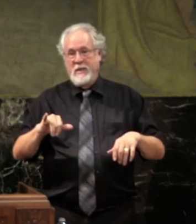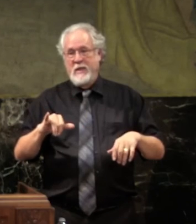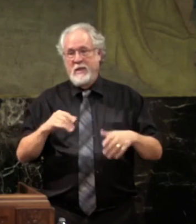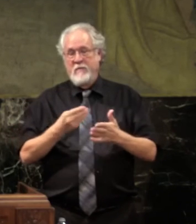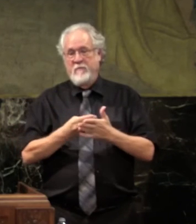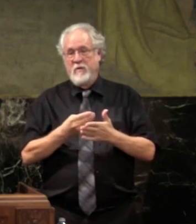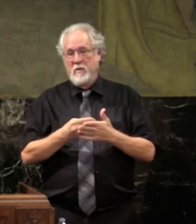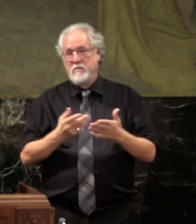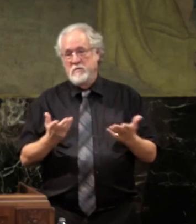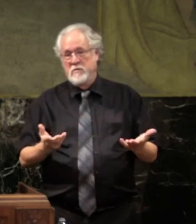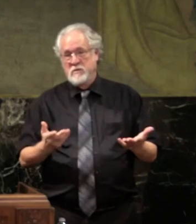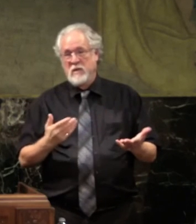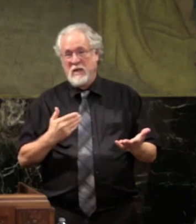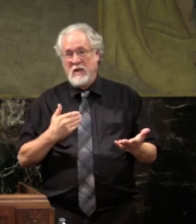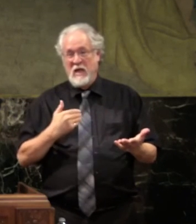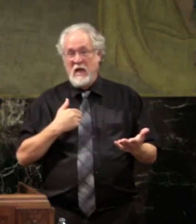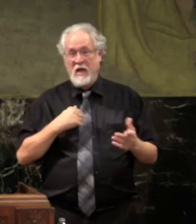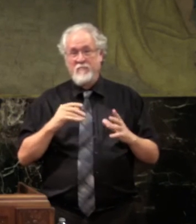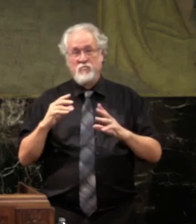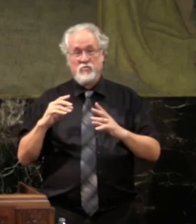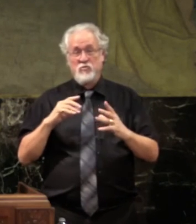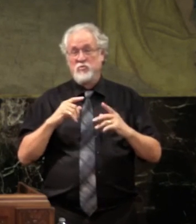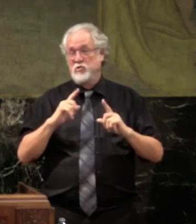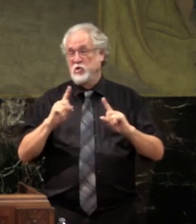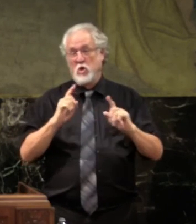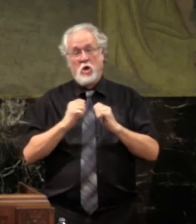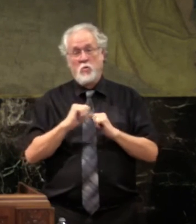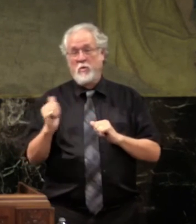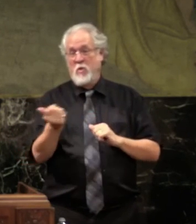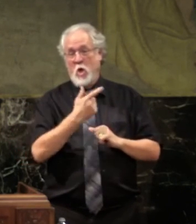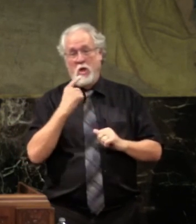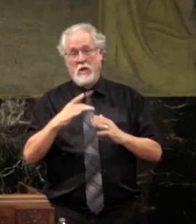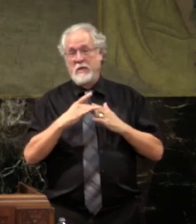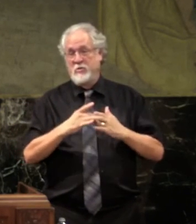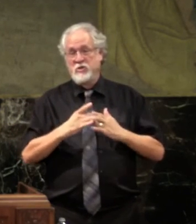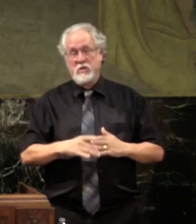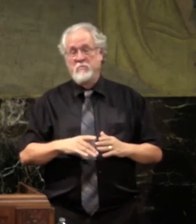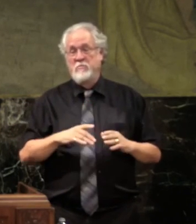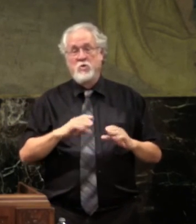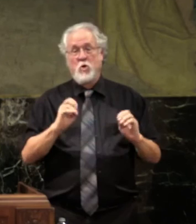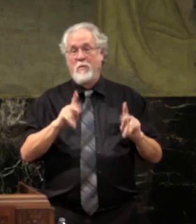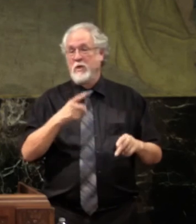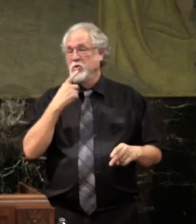I've had those conversations with with all of the leadership and I've not been told that it would be a problem